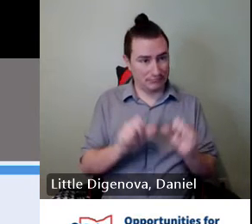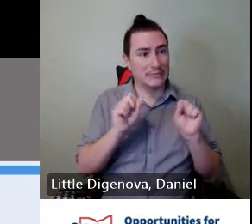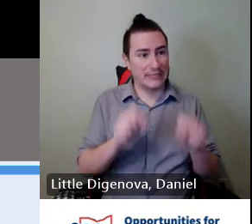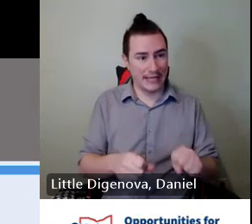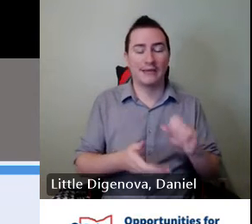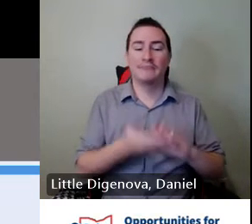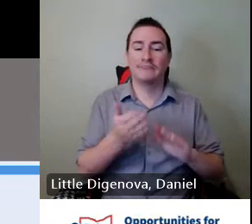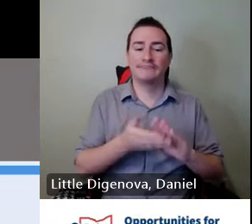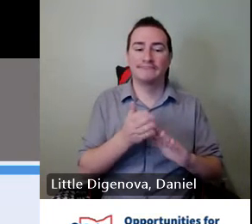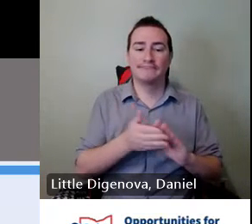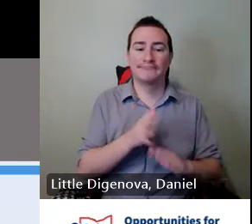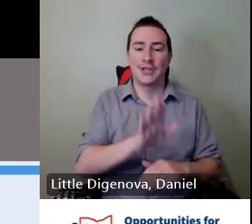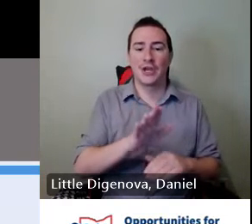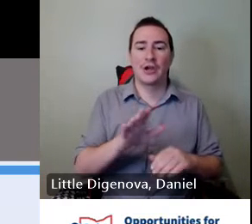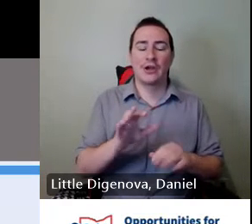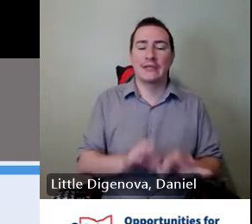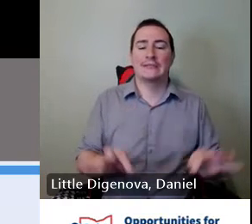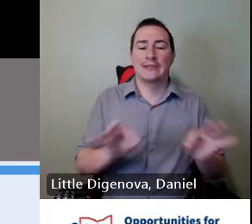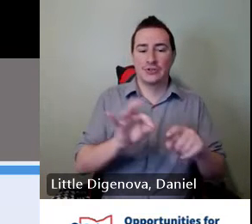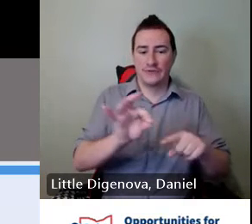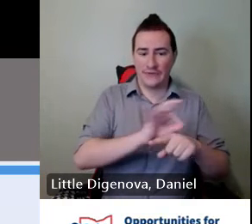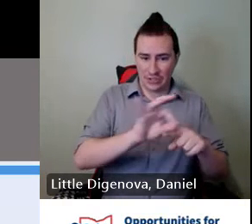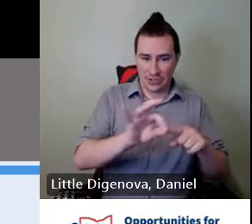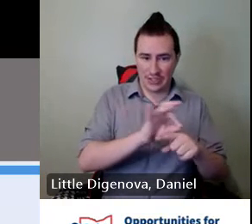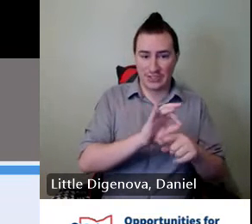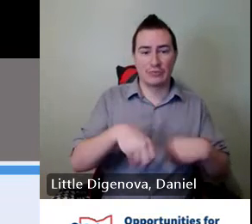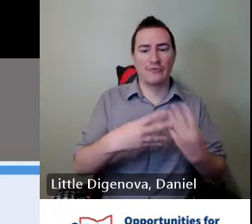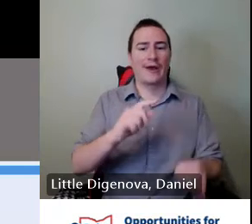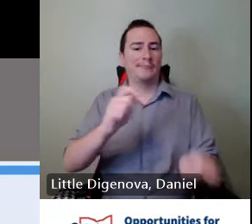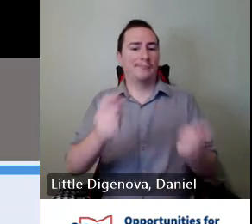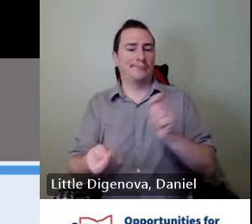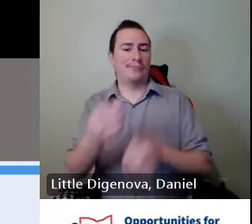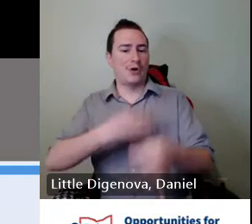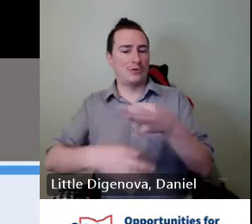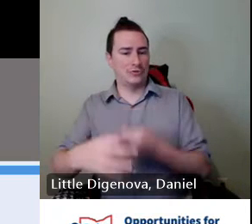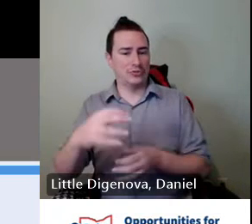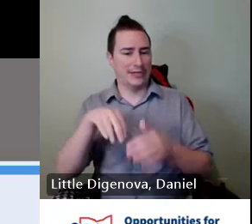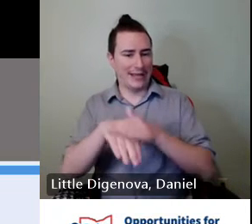environment in another way, just as effectively. Each employee, employer and workplace